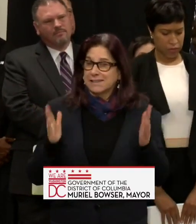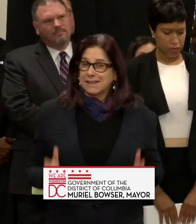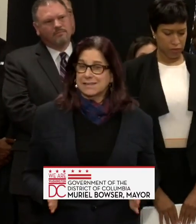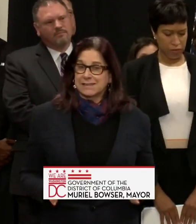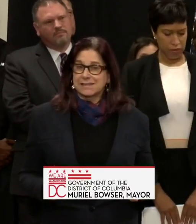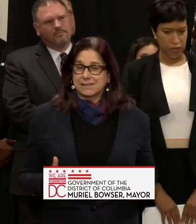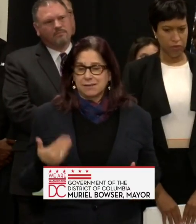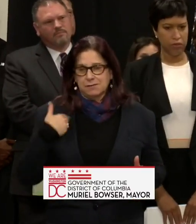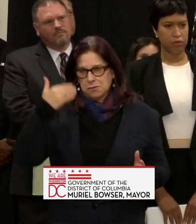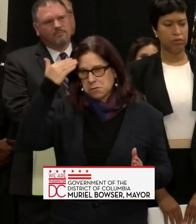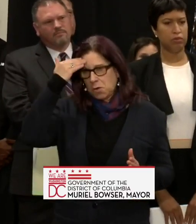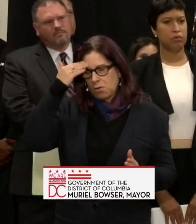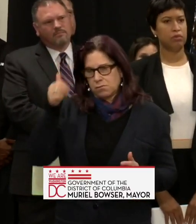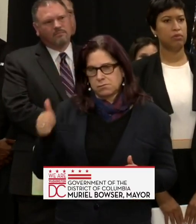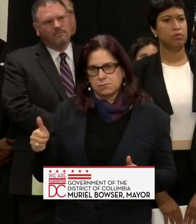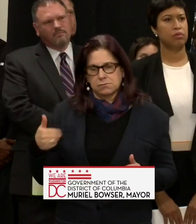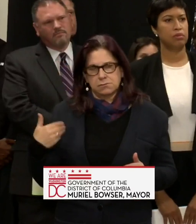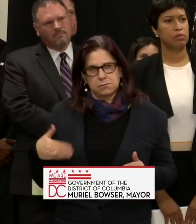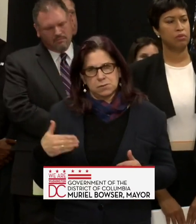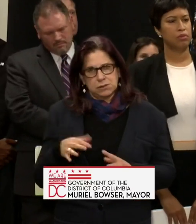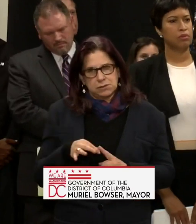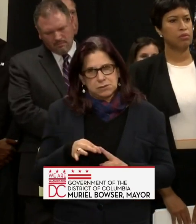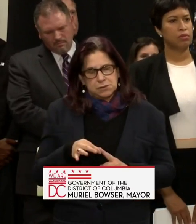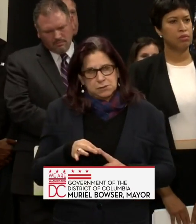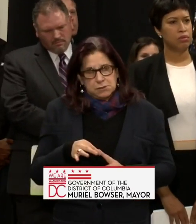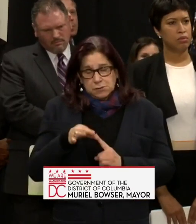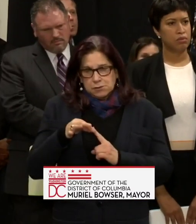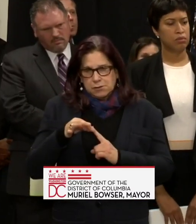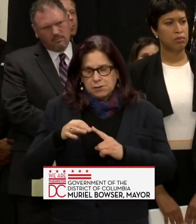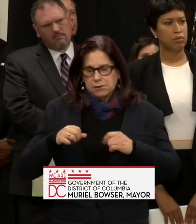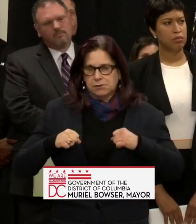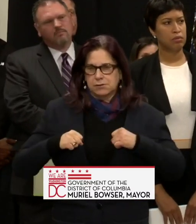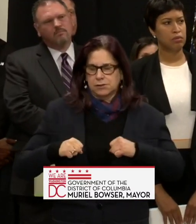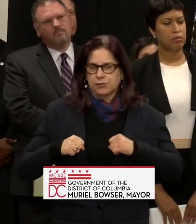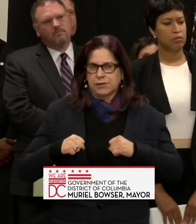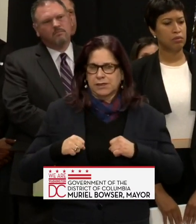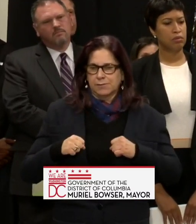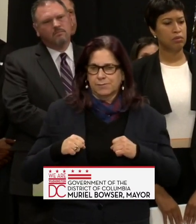INAUGURATIONS IMPACT OUR CITY. THE KEY FOR US IS PLANNING